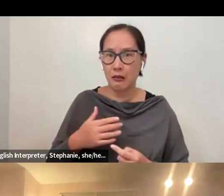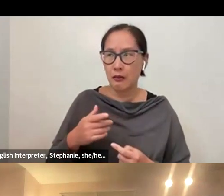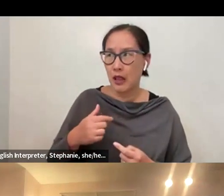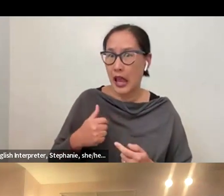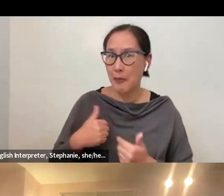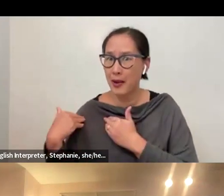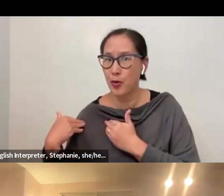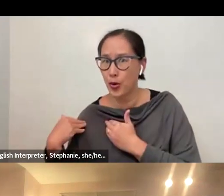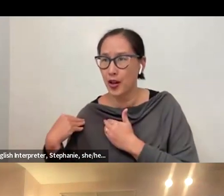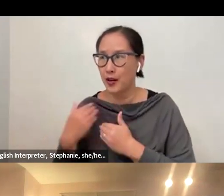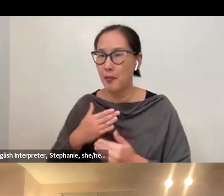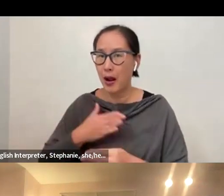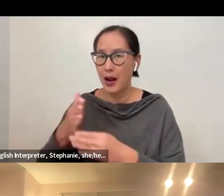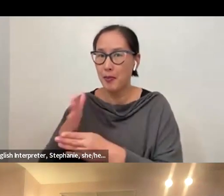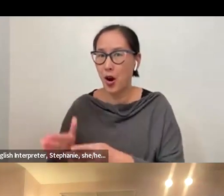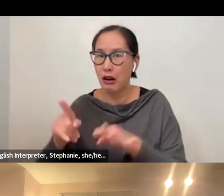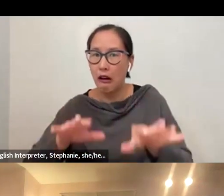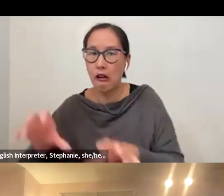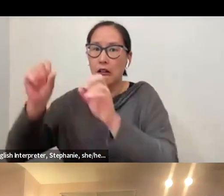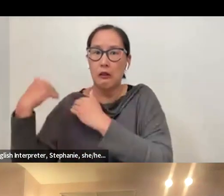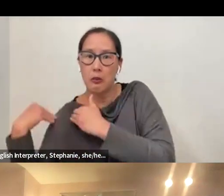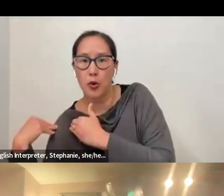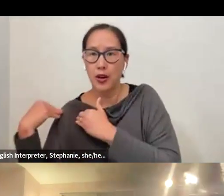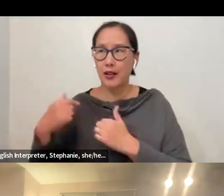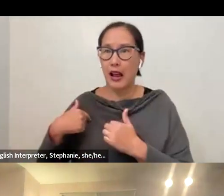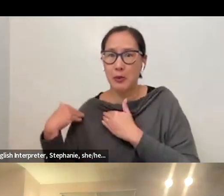that happens and, and that experience that gets externalized